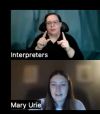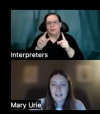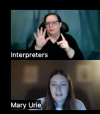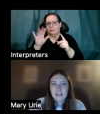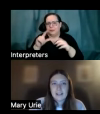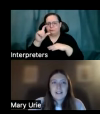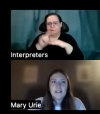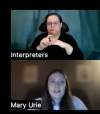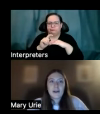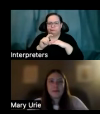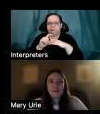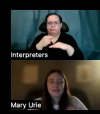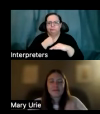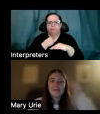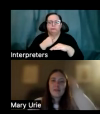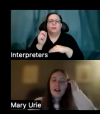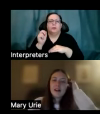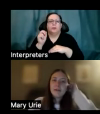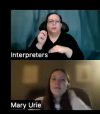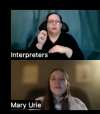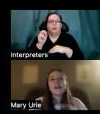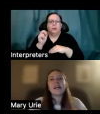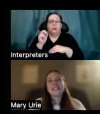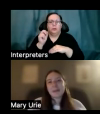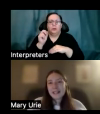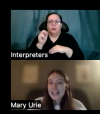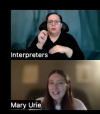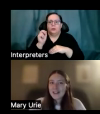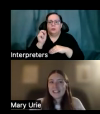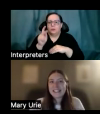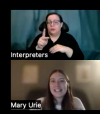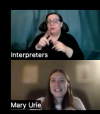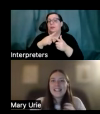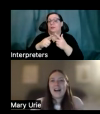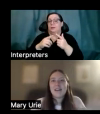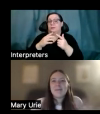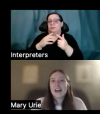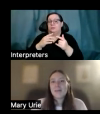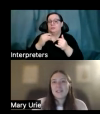Okay. So, um, all right. And then my last now is to come as